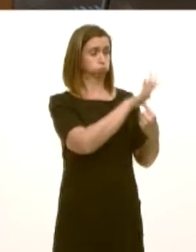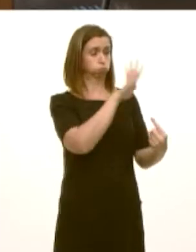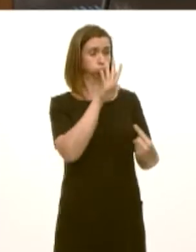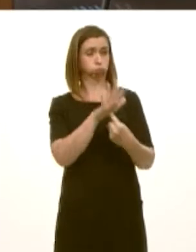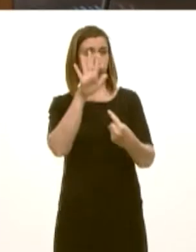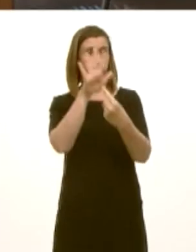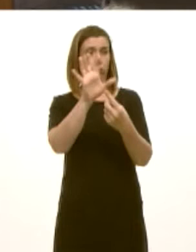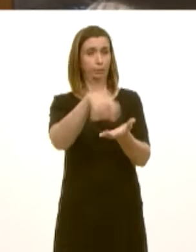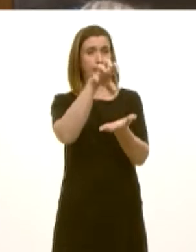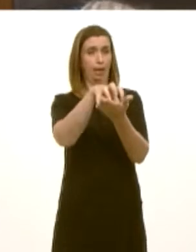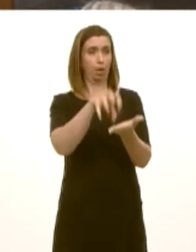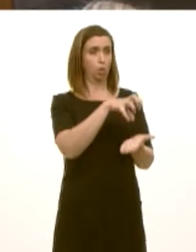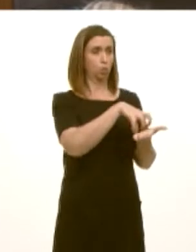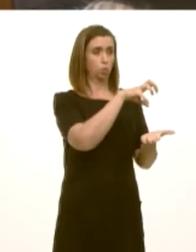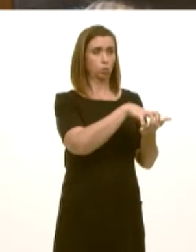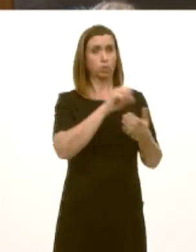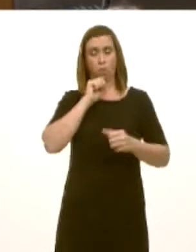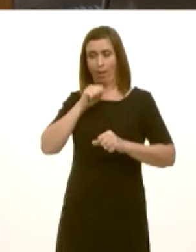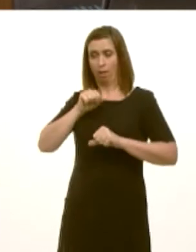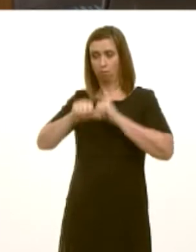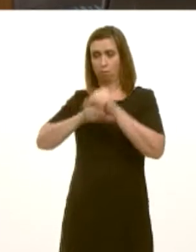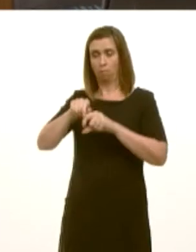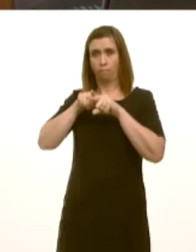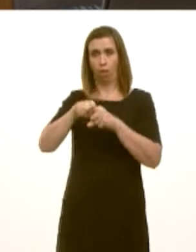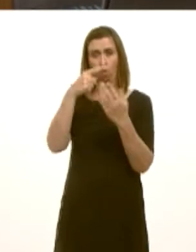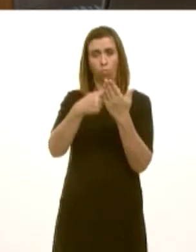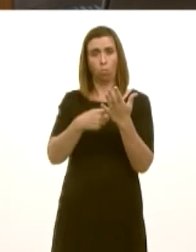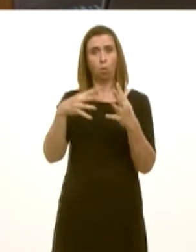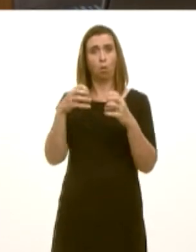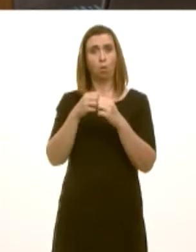to make progressóor ëbwrw ymlaení, to use our phraseóto ensure that that happens.